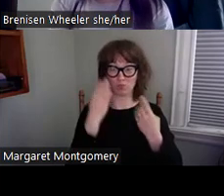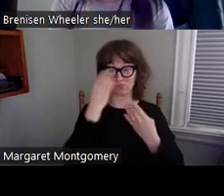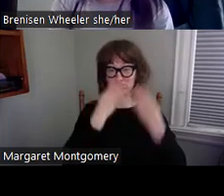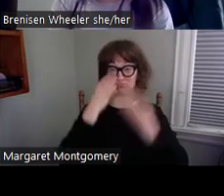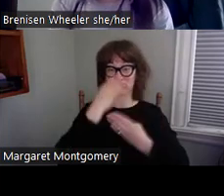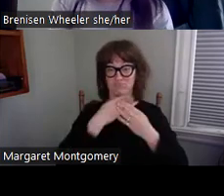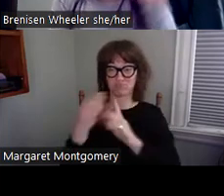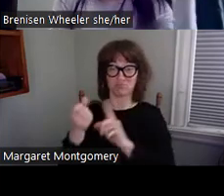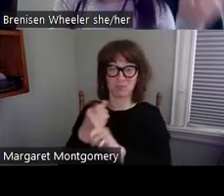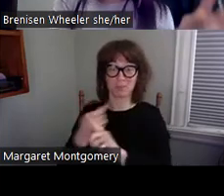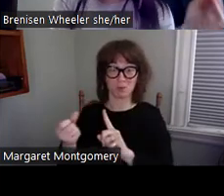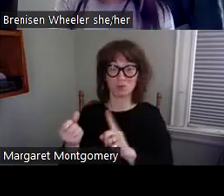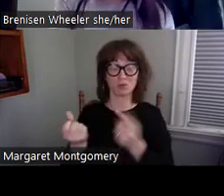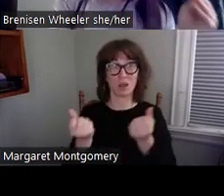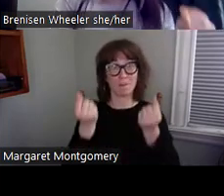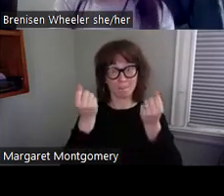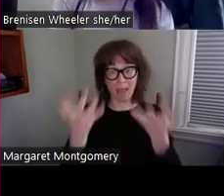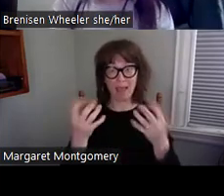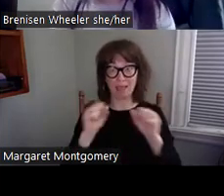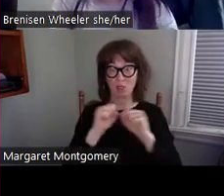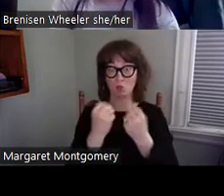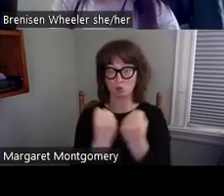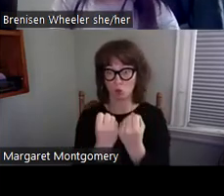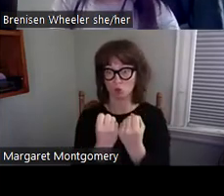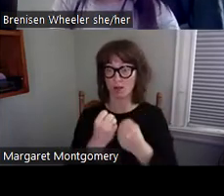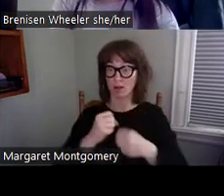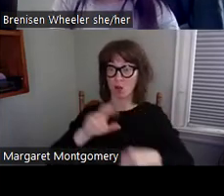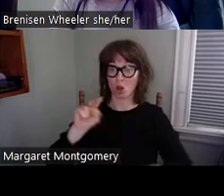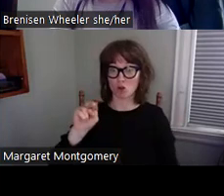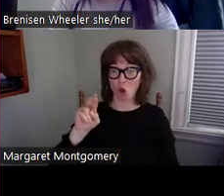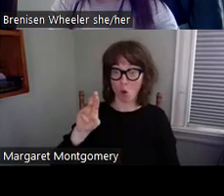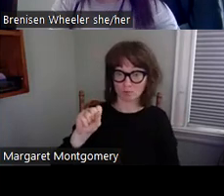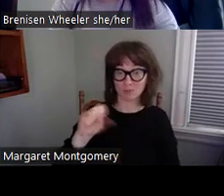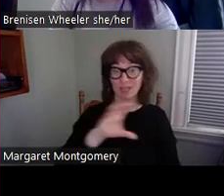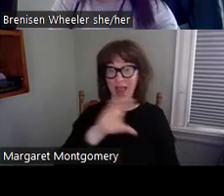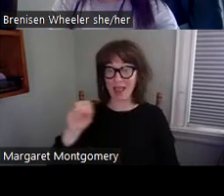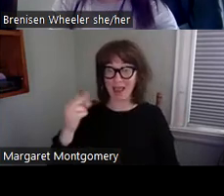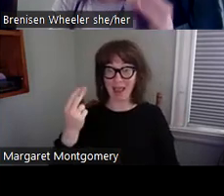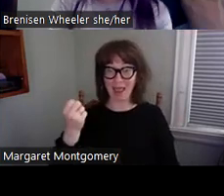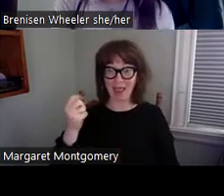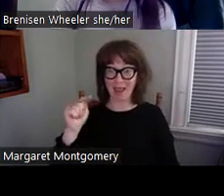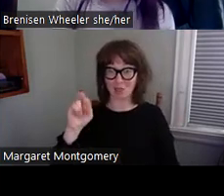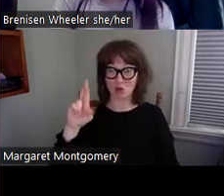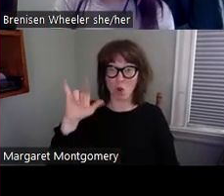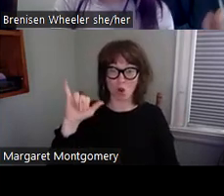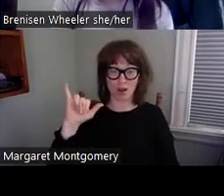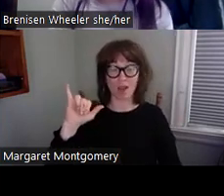norms and also had our own normative beliefs that excuse abuse or lead us to expected and